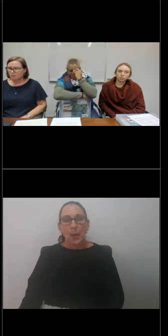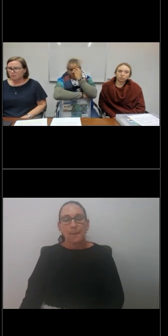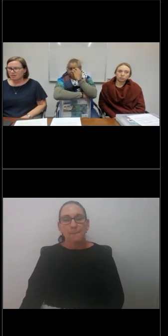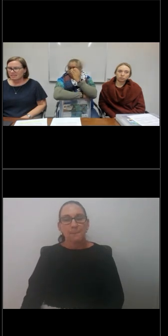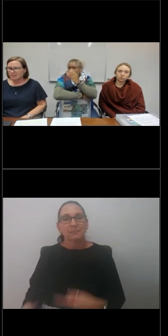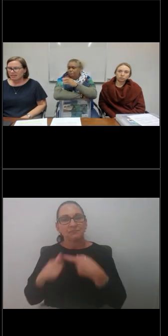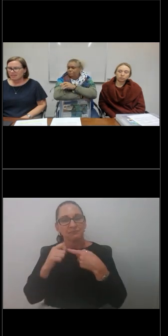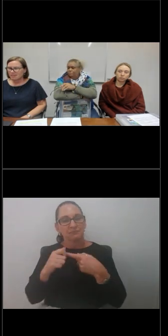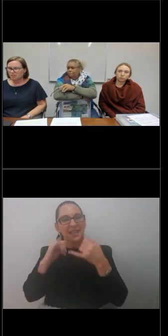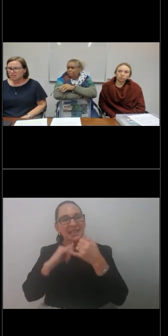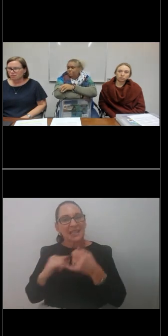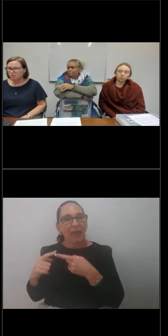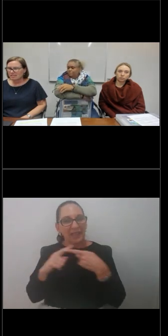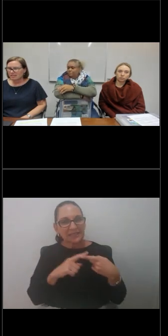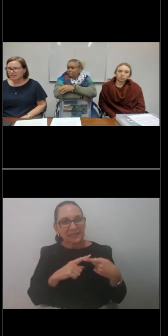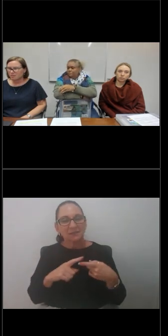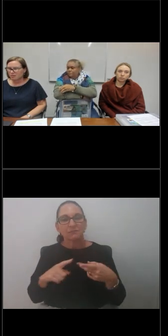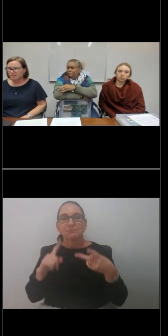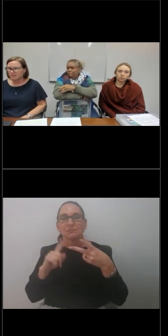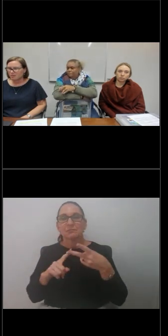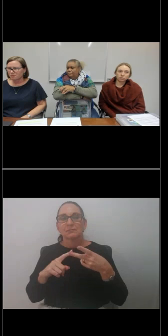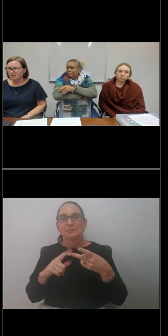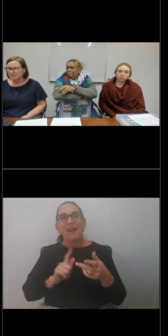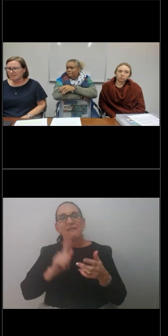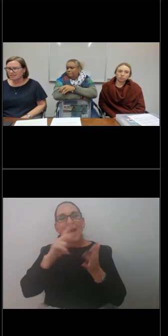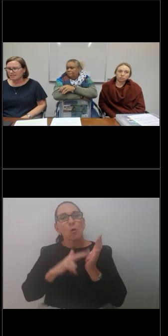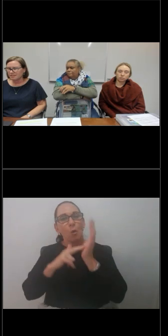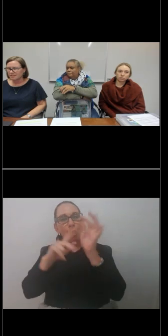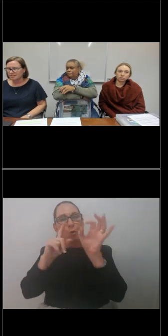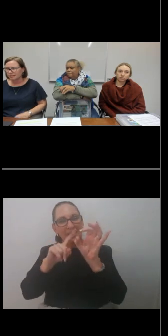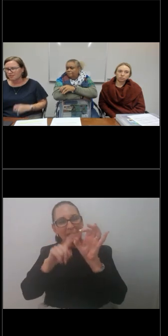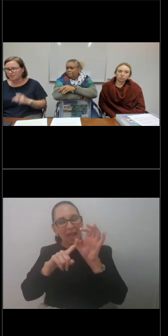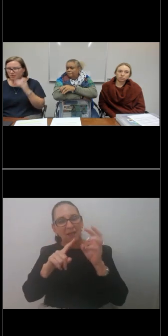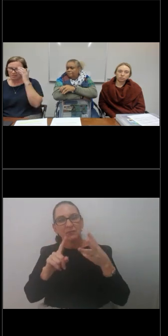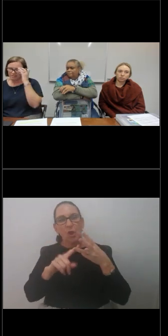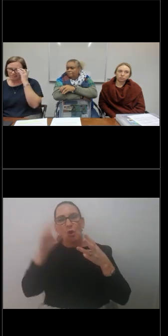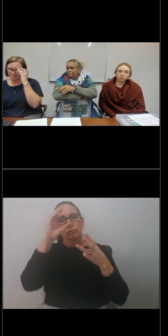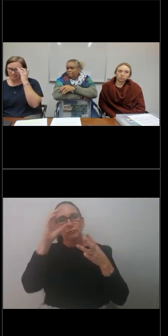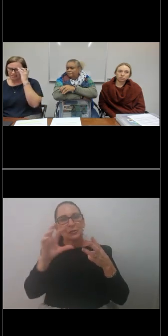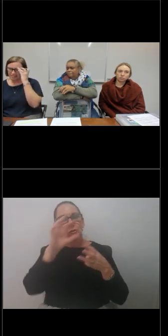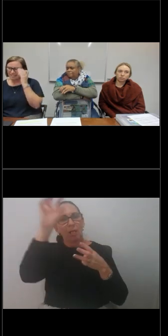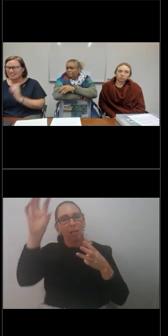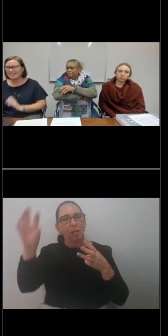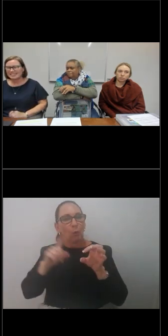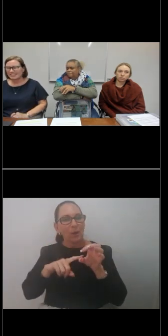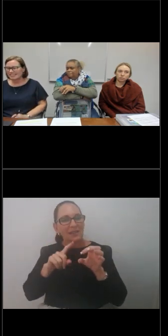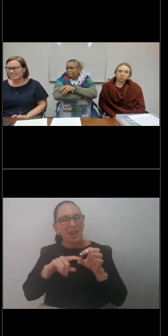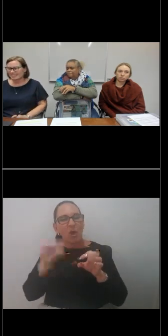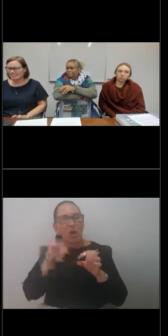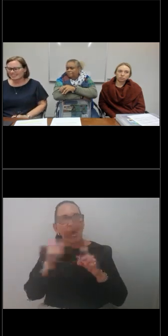Queensland Regional Queensland or outside of point so I'll give you another 10 seconds to answer that